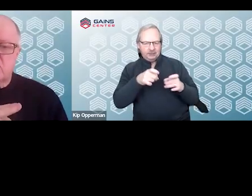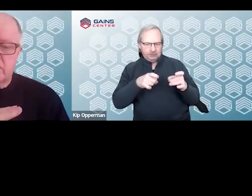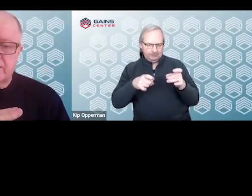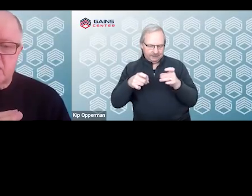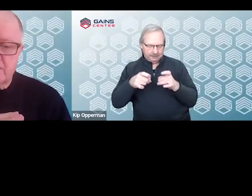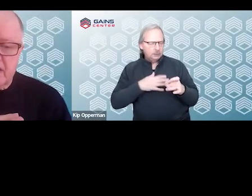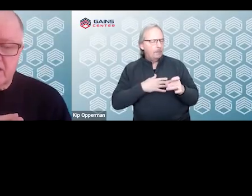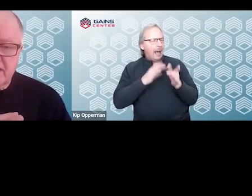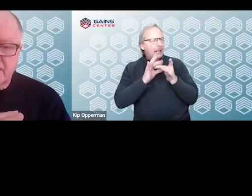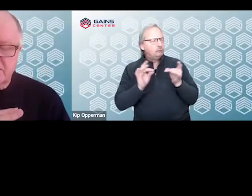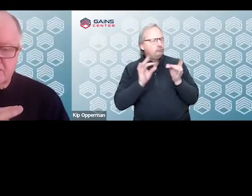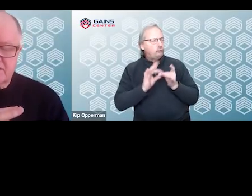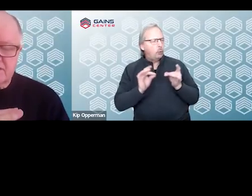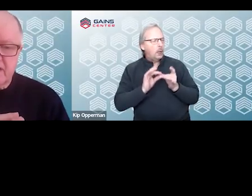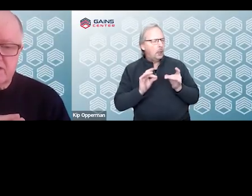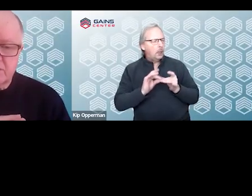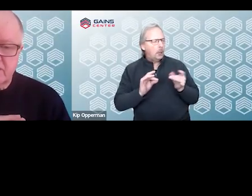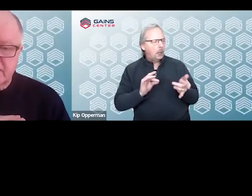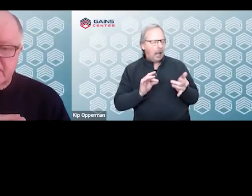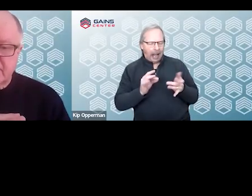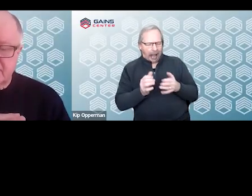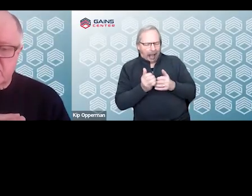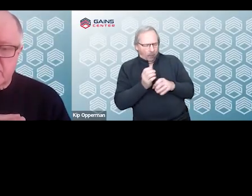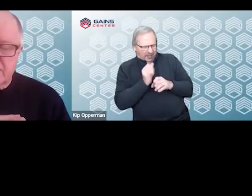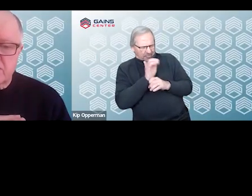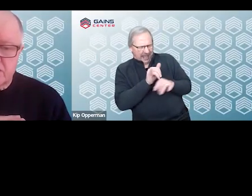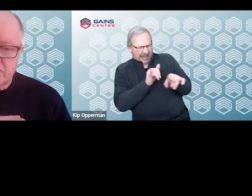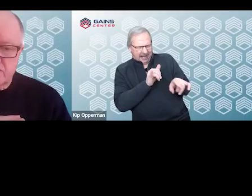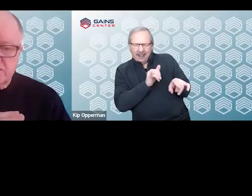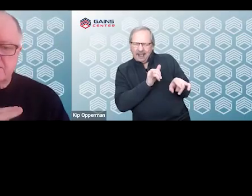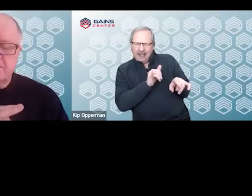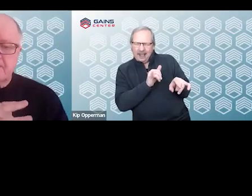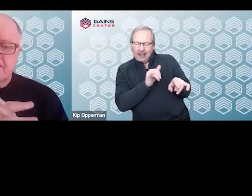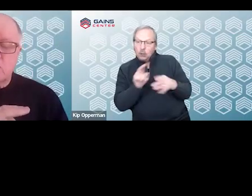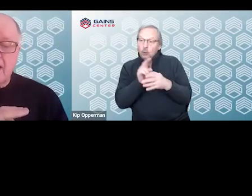how we've gone about getting contingency management into greater use,